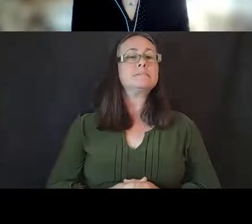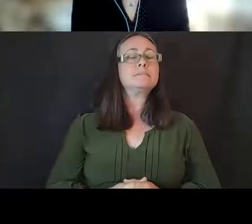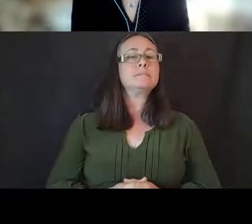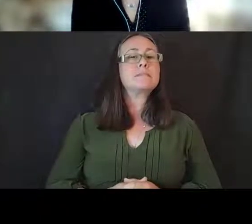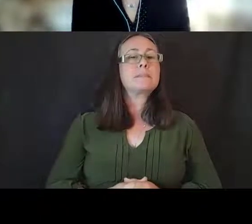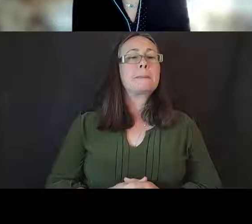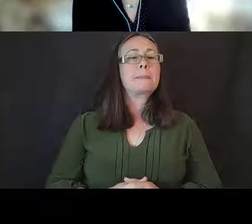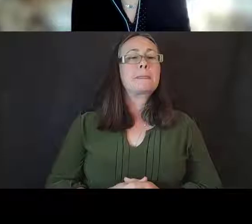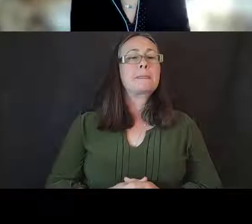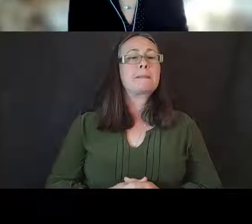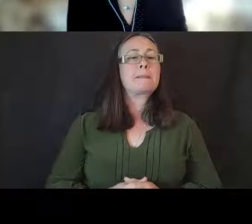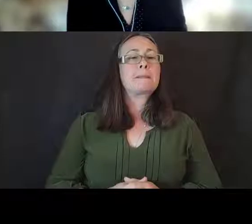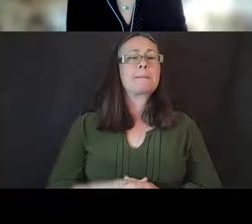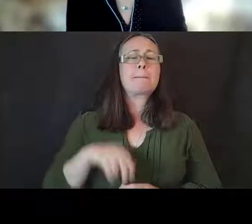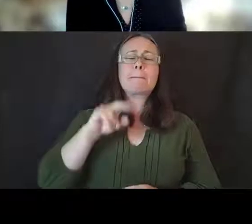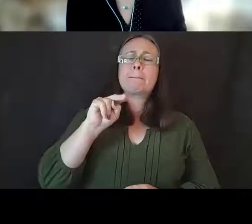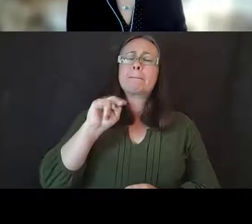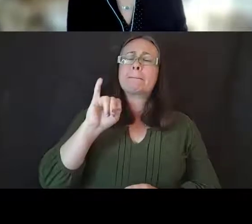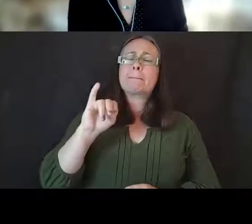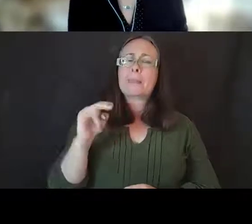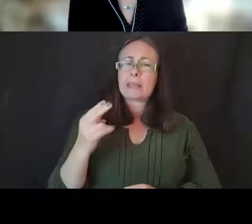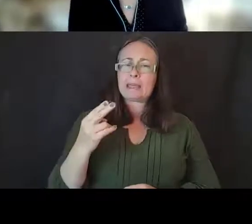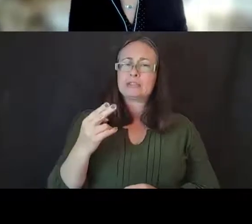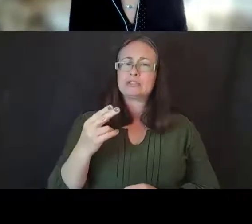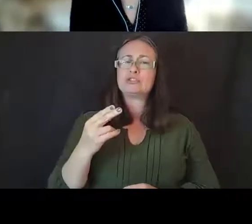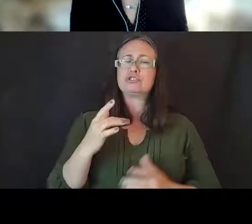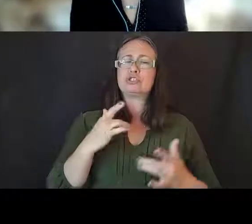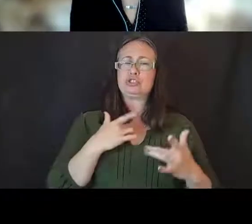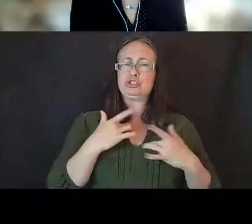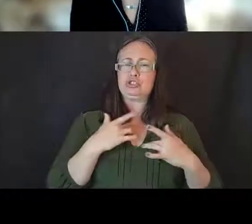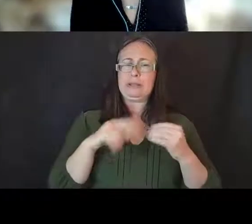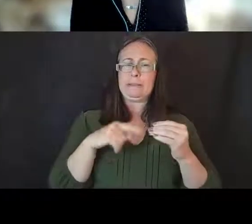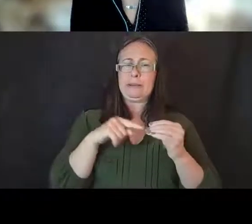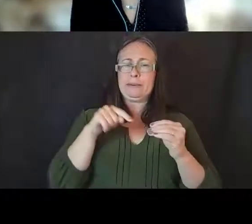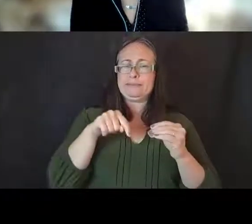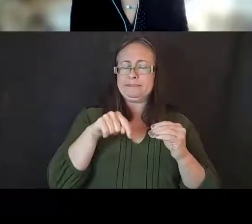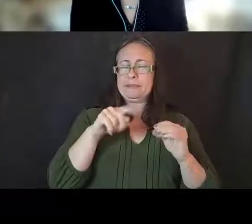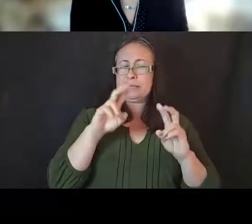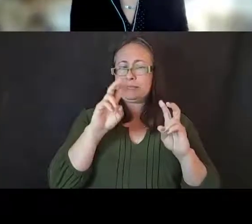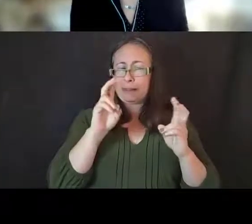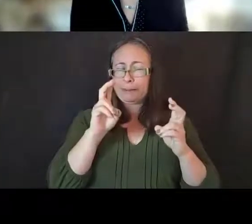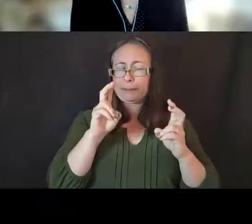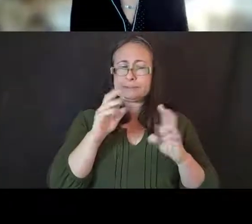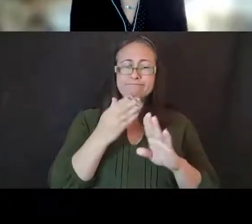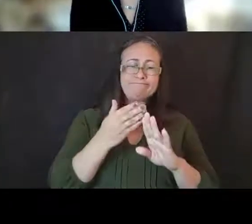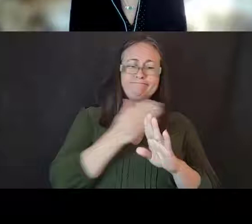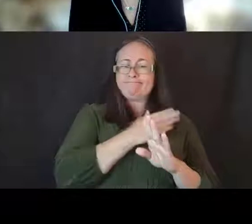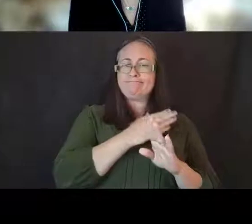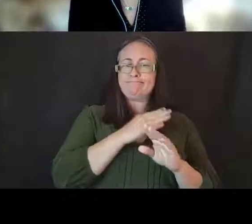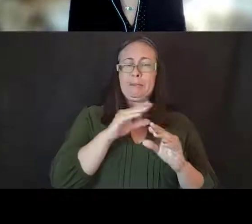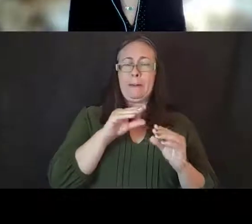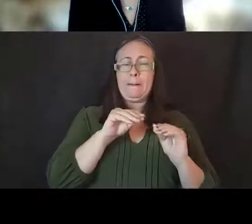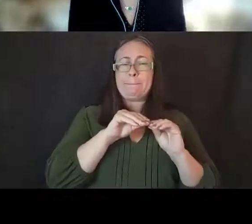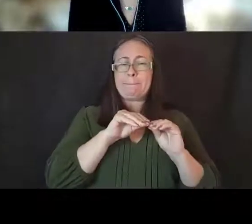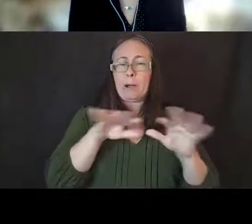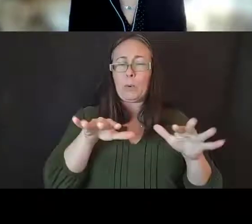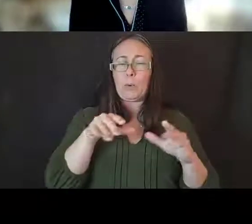So the NIH was actually concerned about this issue even before this all came out in the media in 2011, 2013.